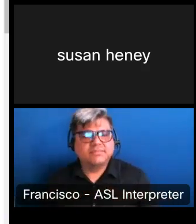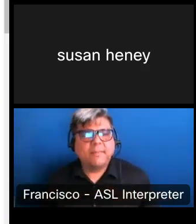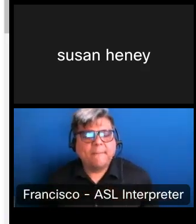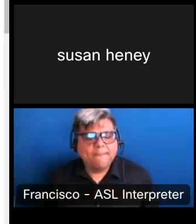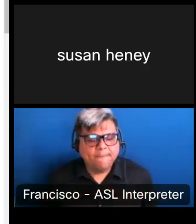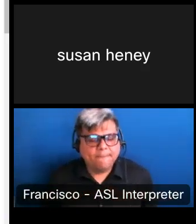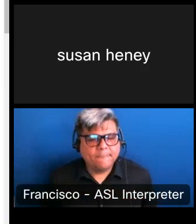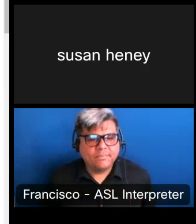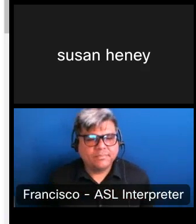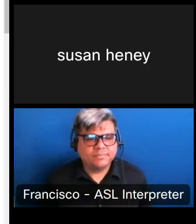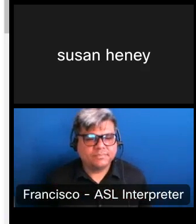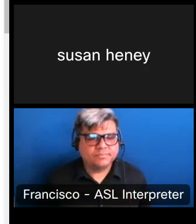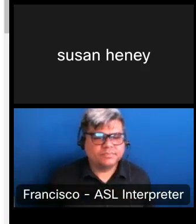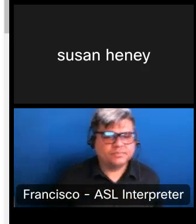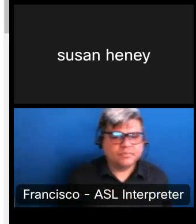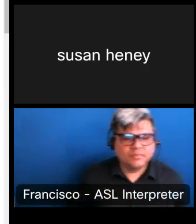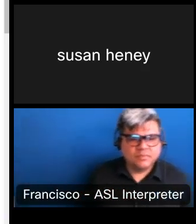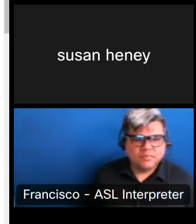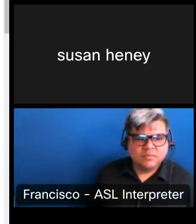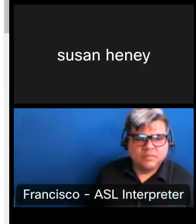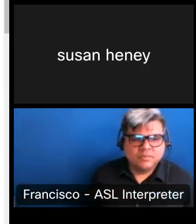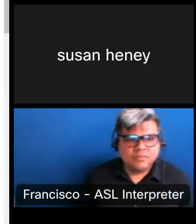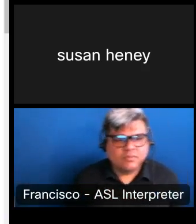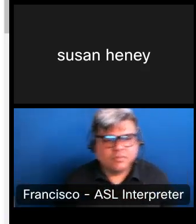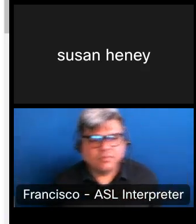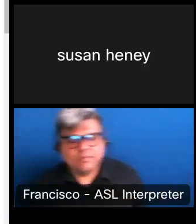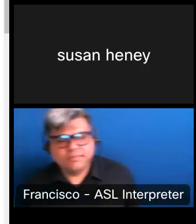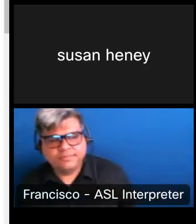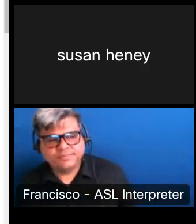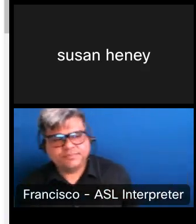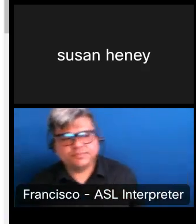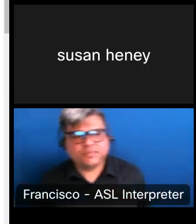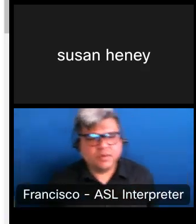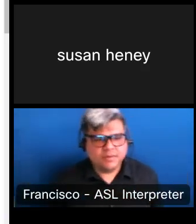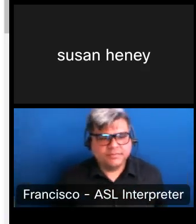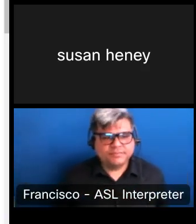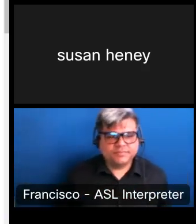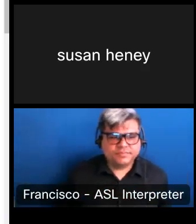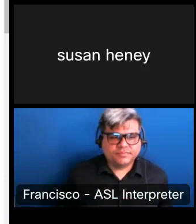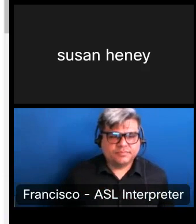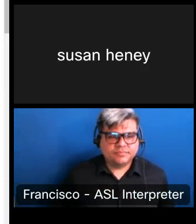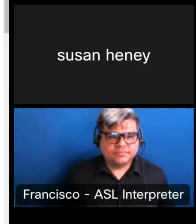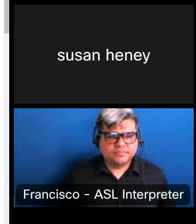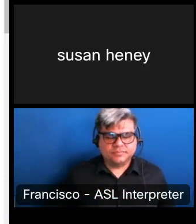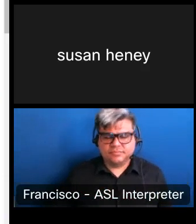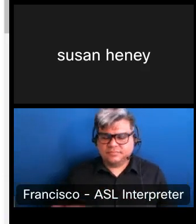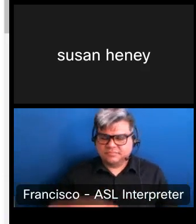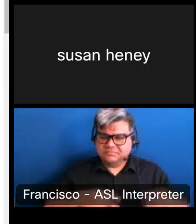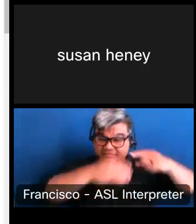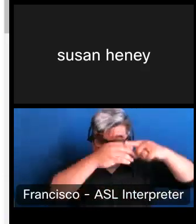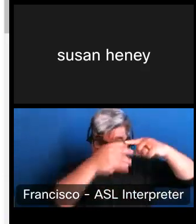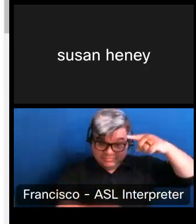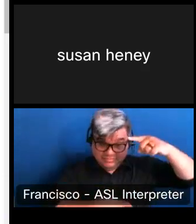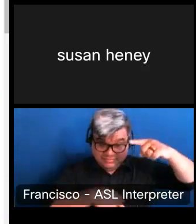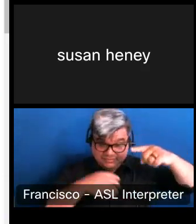The first two digits encompass these areas, but I'll keep going because ultimately, I want the